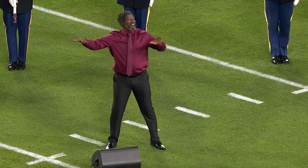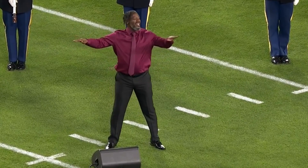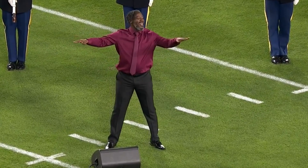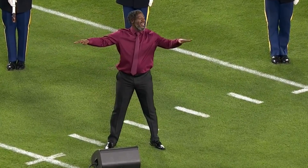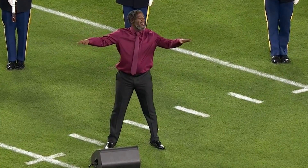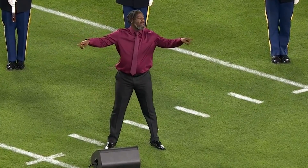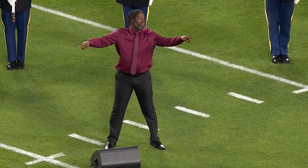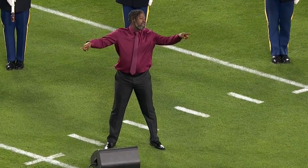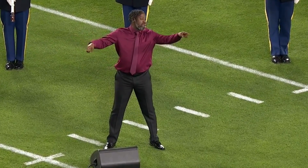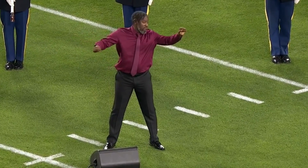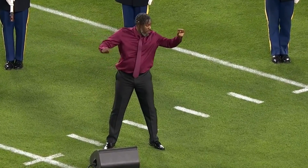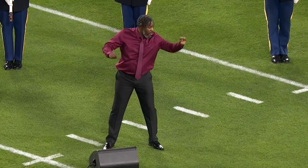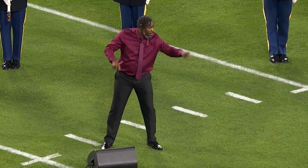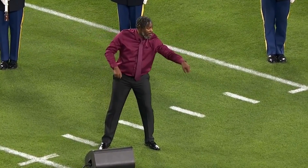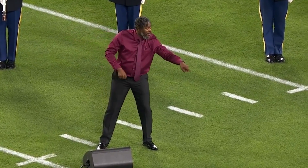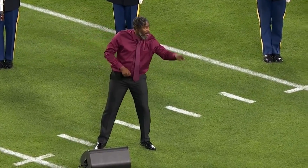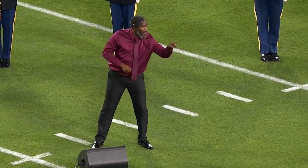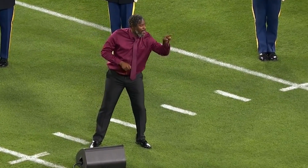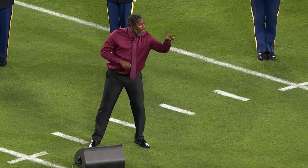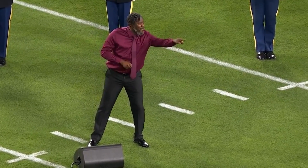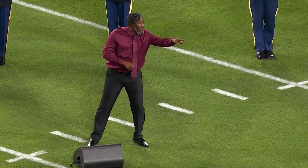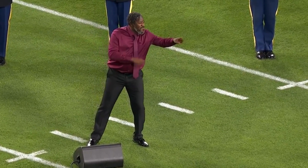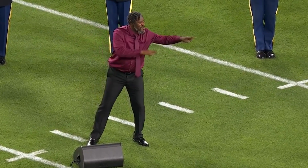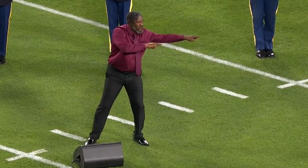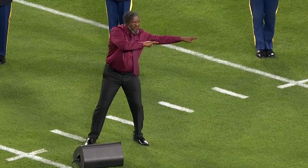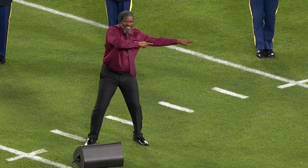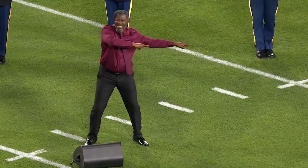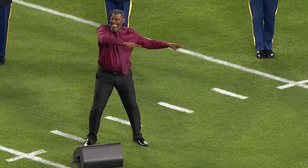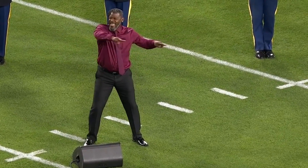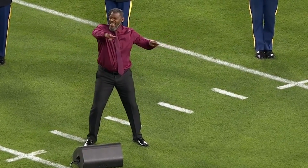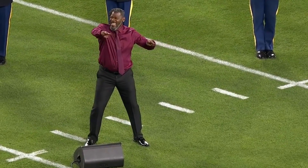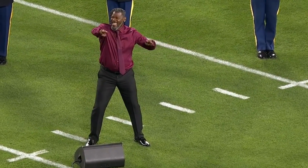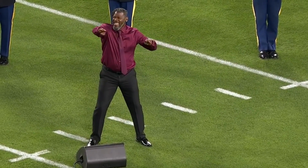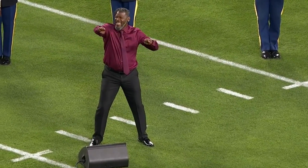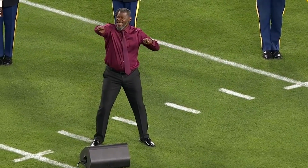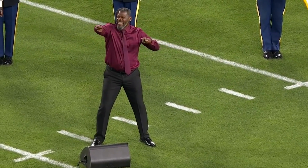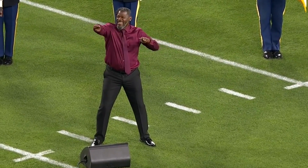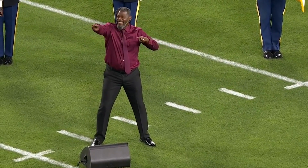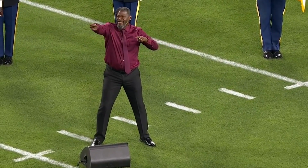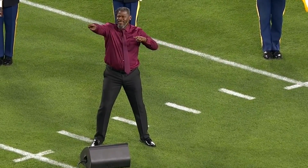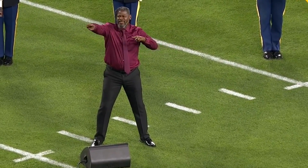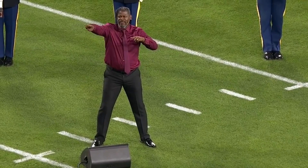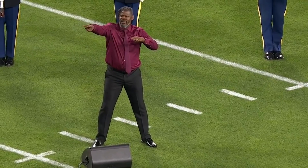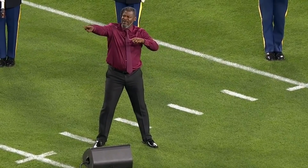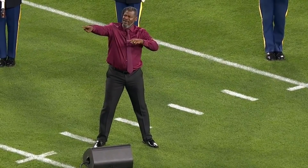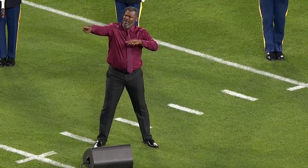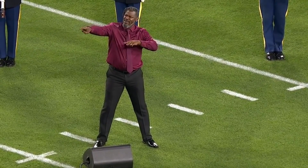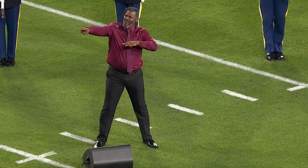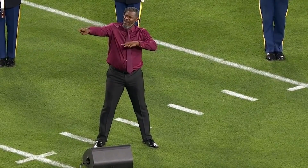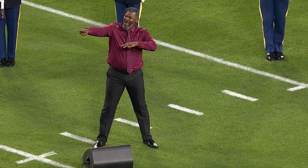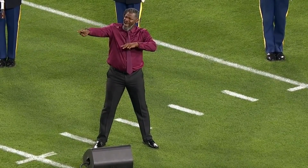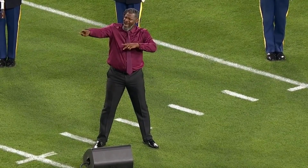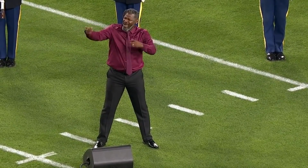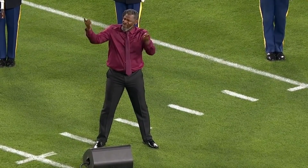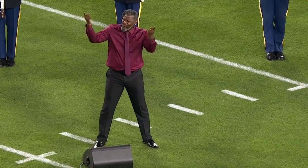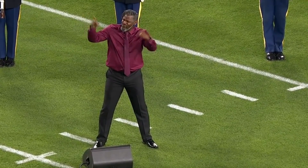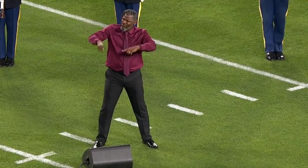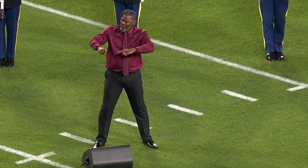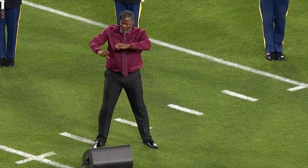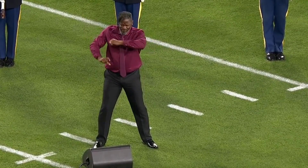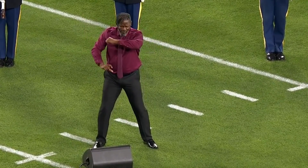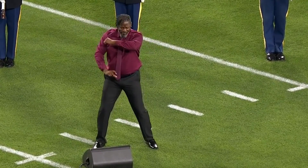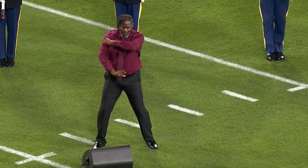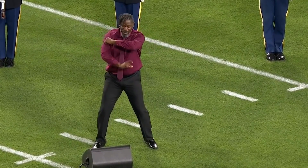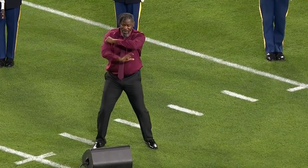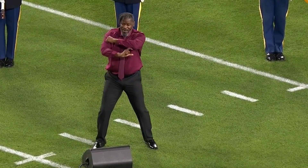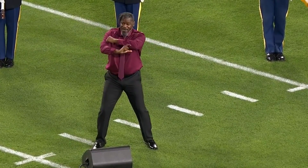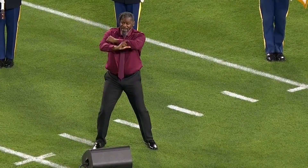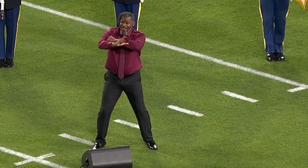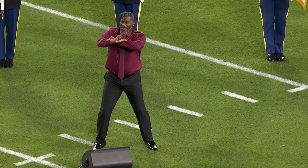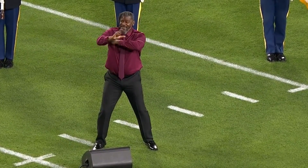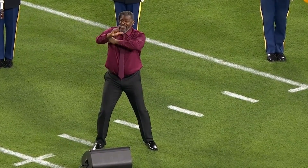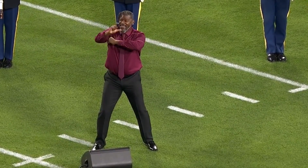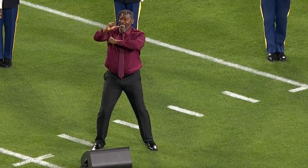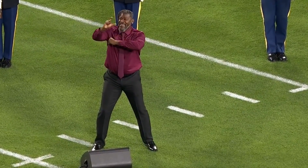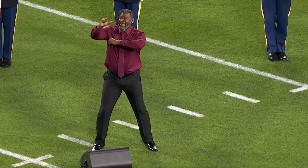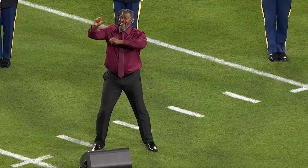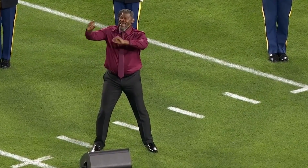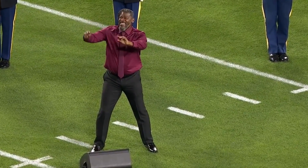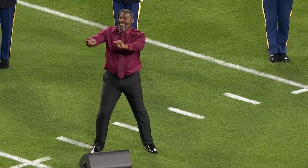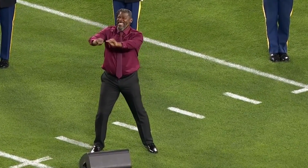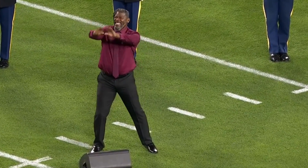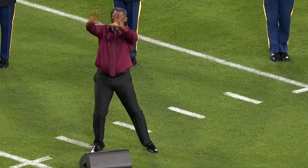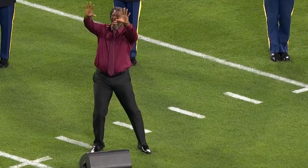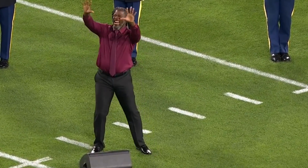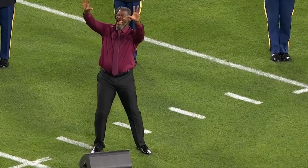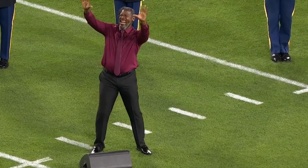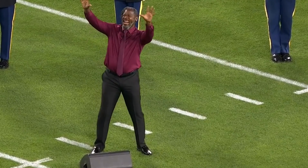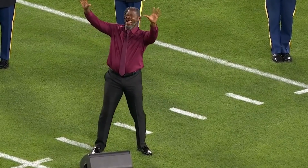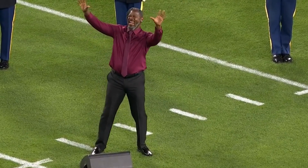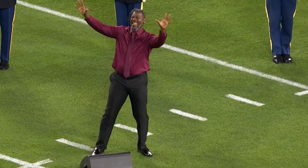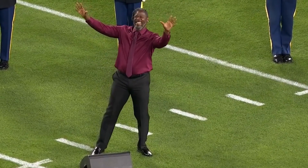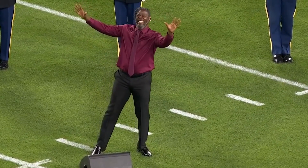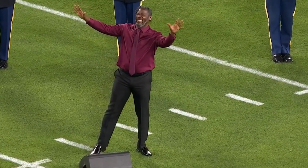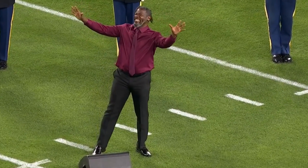O say can you see, by the dawn's early light